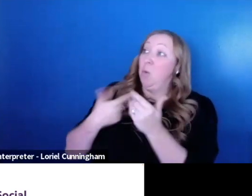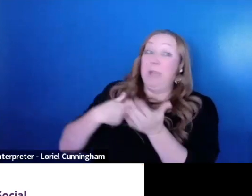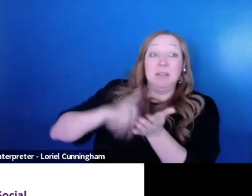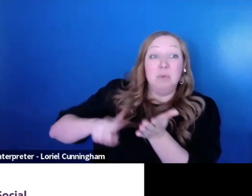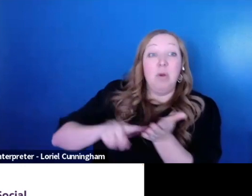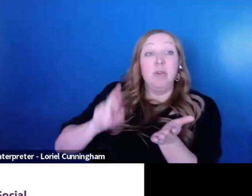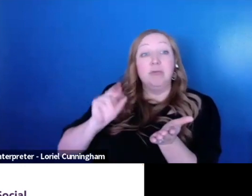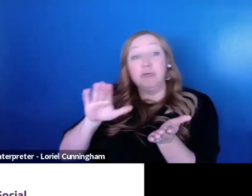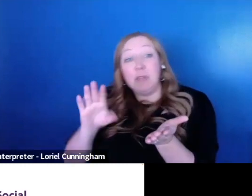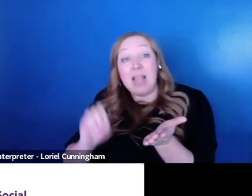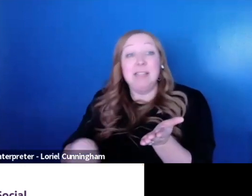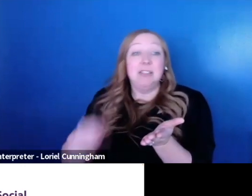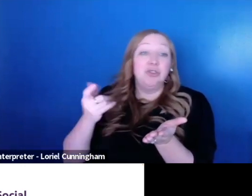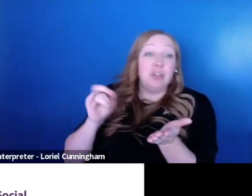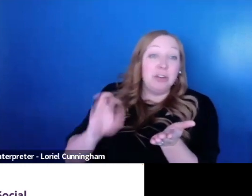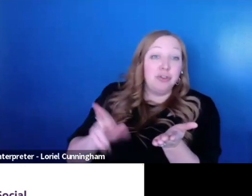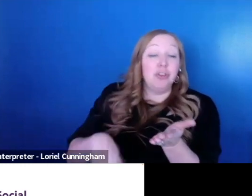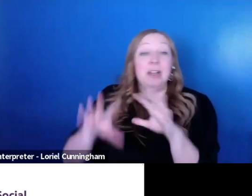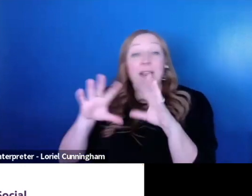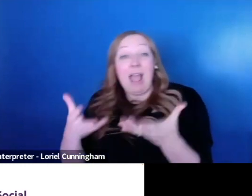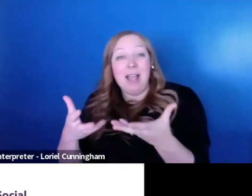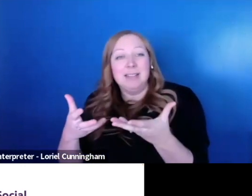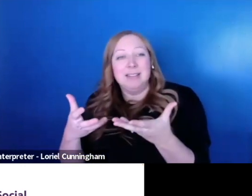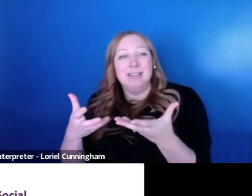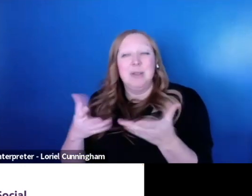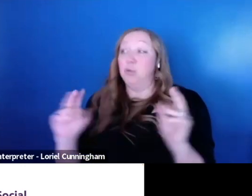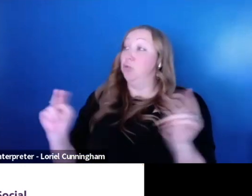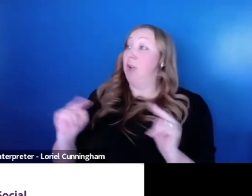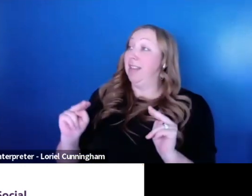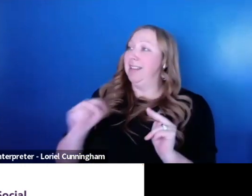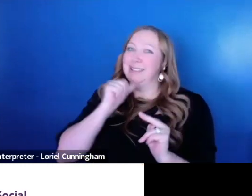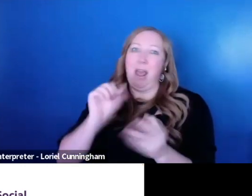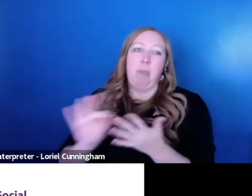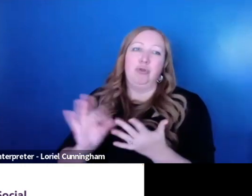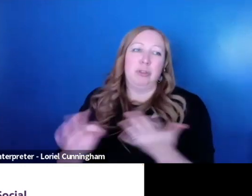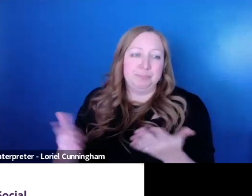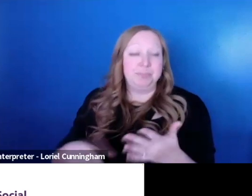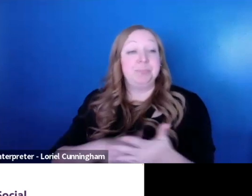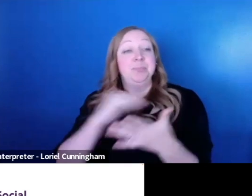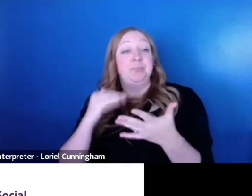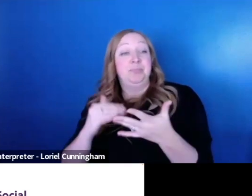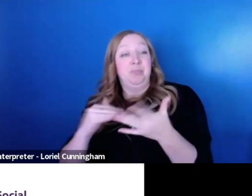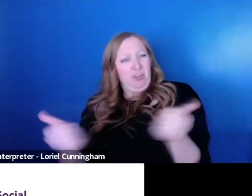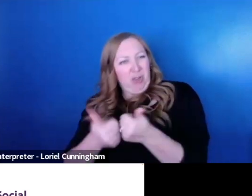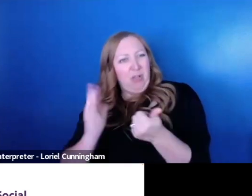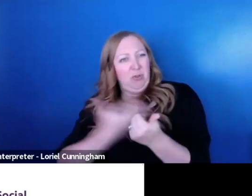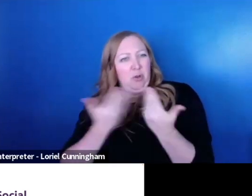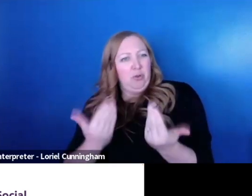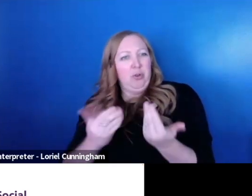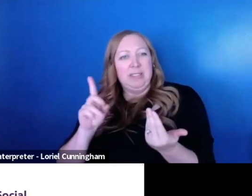, gendered, and classed dynamics in society. Thus, neutrality is not an option. Challenge our current DEI responses and/or health disparities frameworks. And to